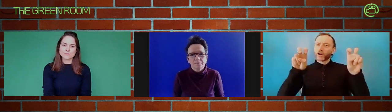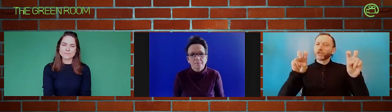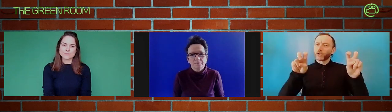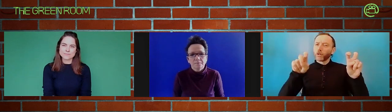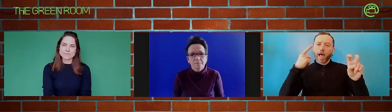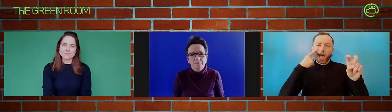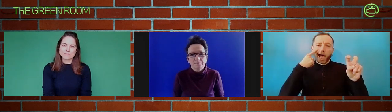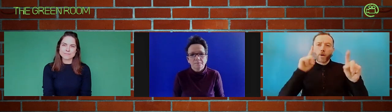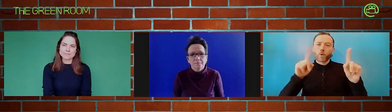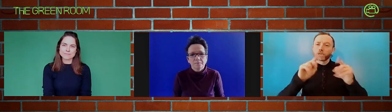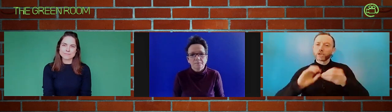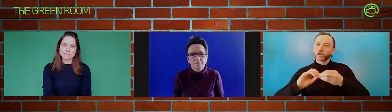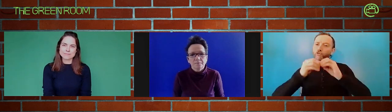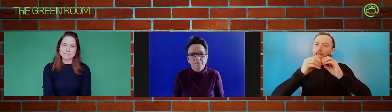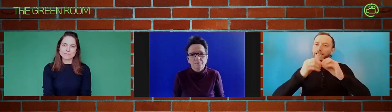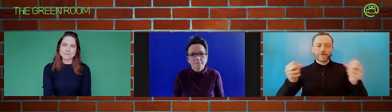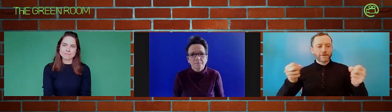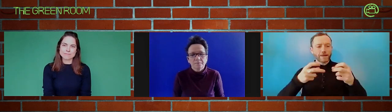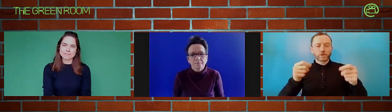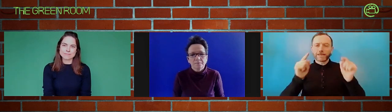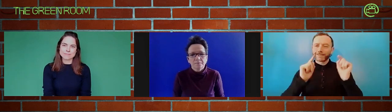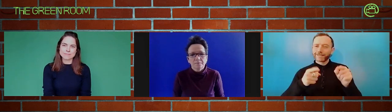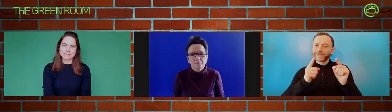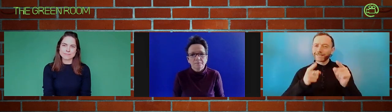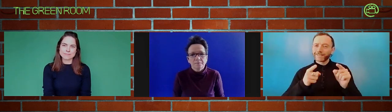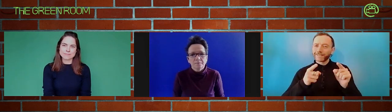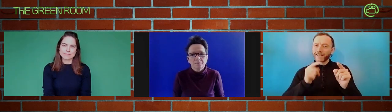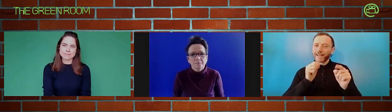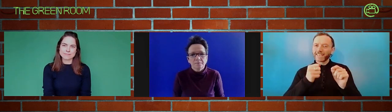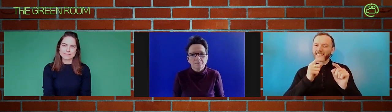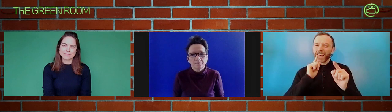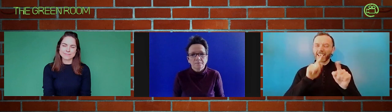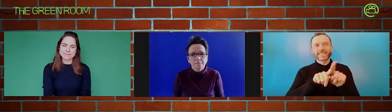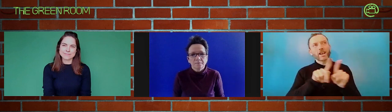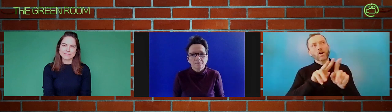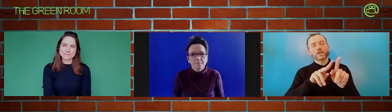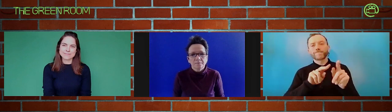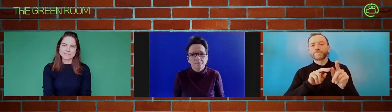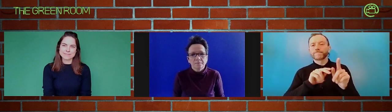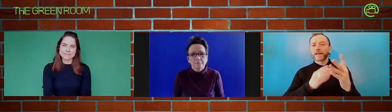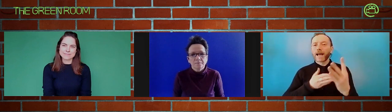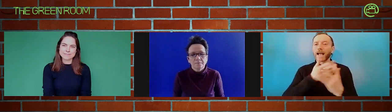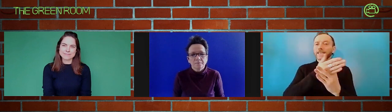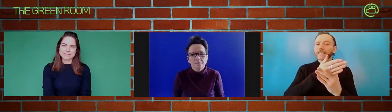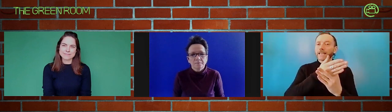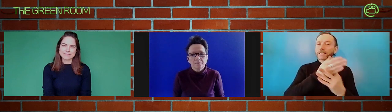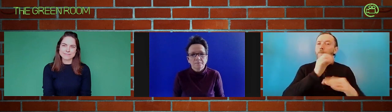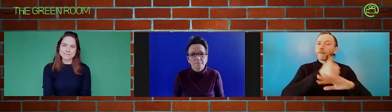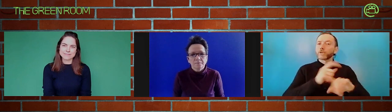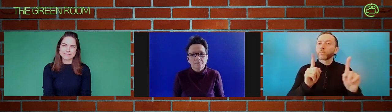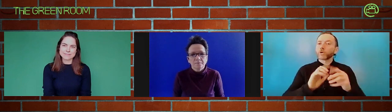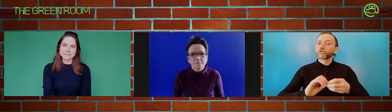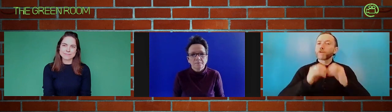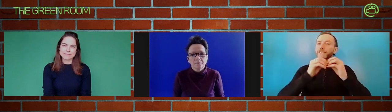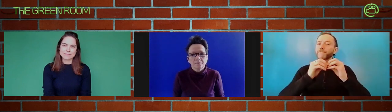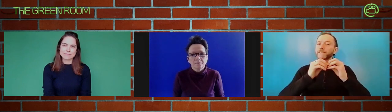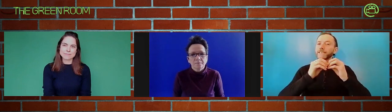So I think it's about having that creative access, and that if people view it as a creative thing,